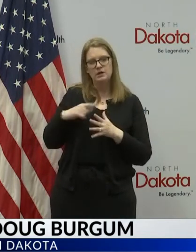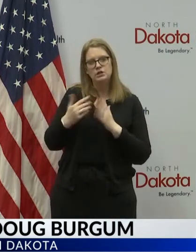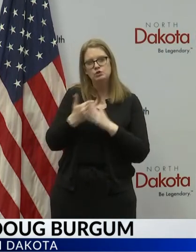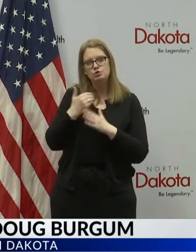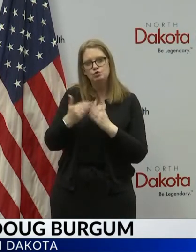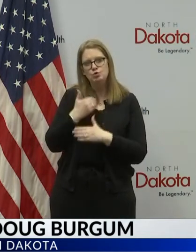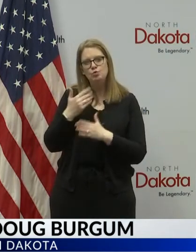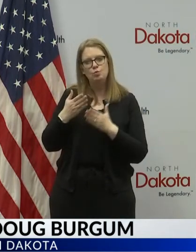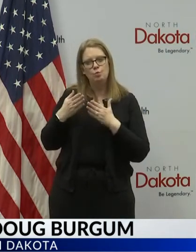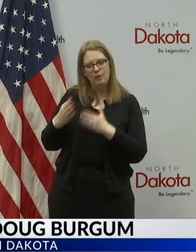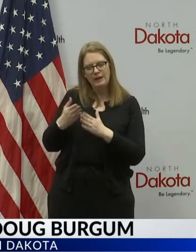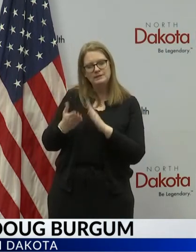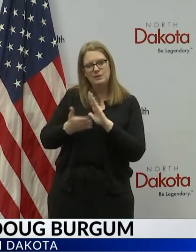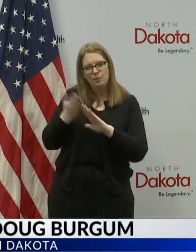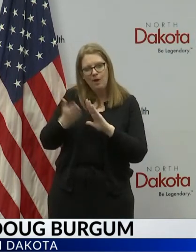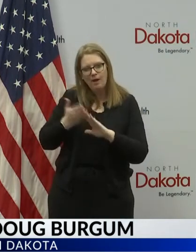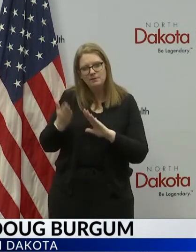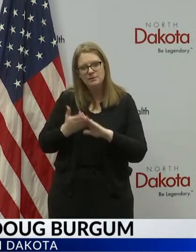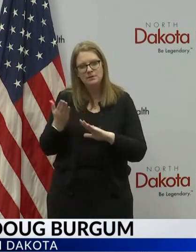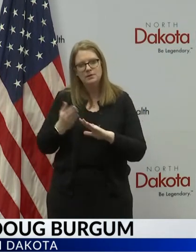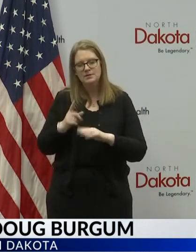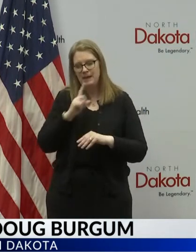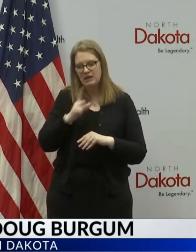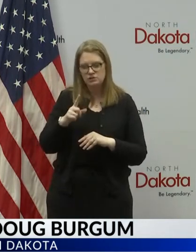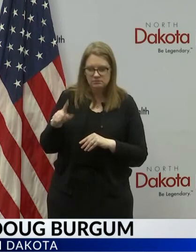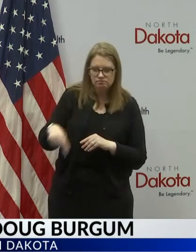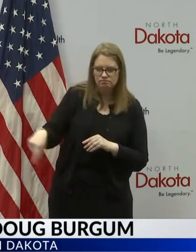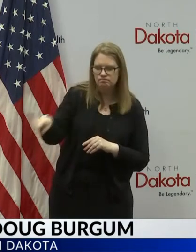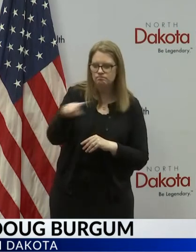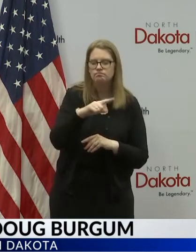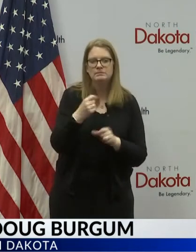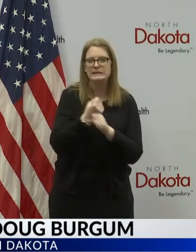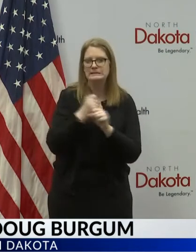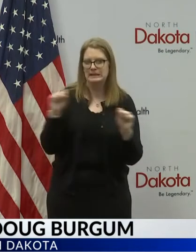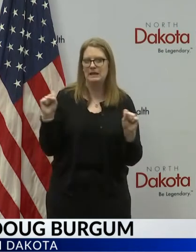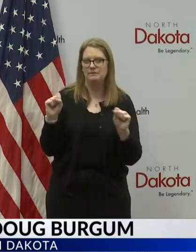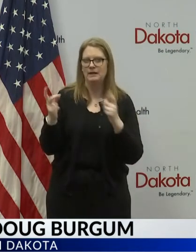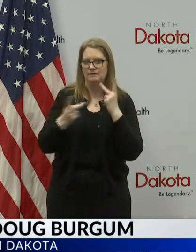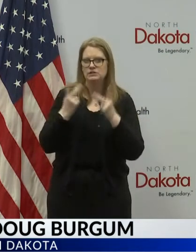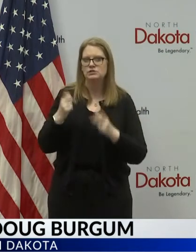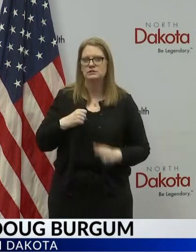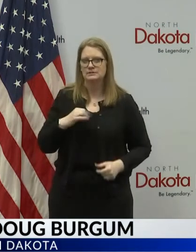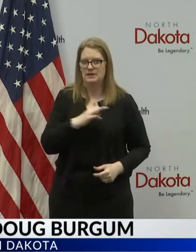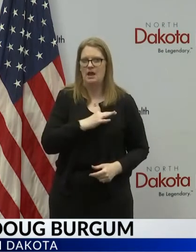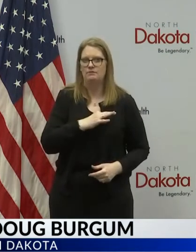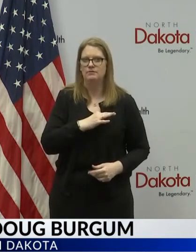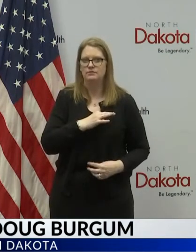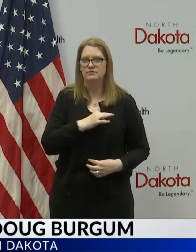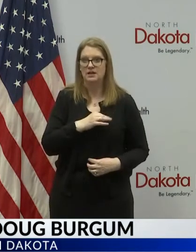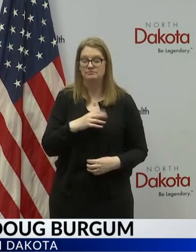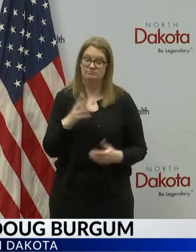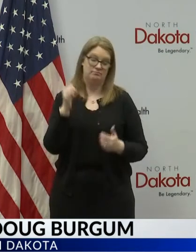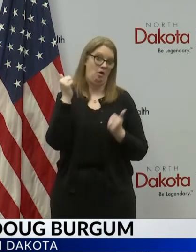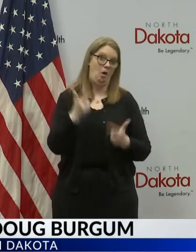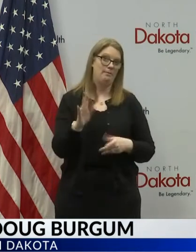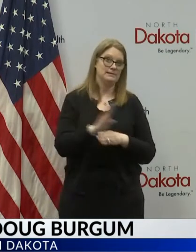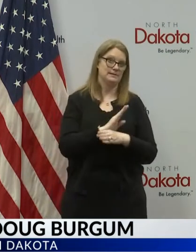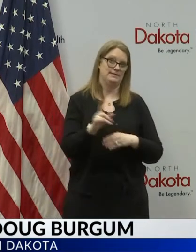SEASON. AND THAT GROUP IS WORKING ON NEW STANDARD OPERATING PROCEDURES FOR THE SUMMER, TO ENSURE THE HEALTH AND SAFETY OF OUR